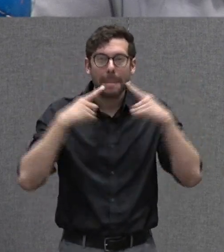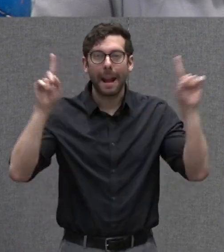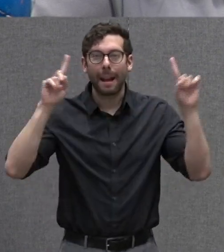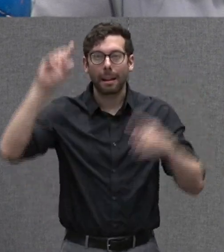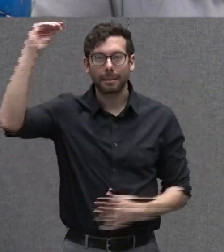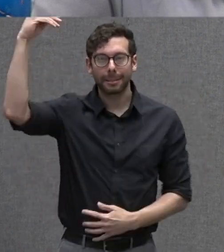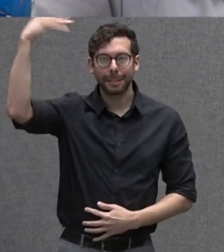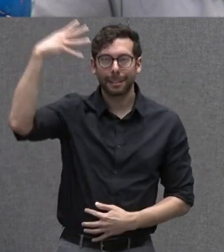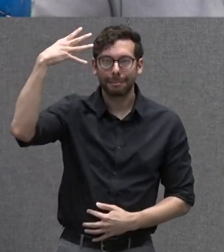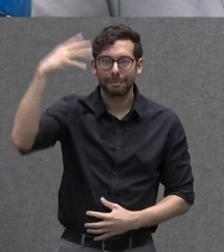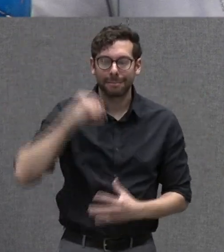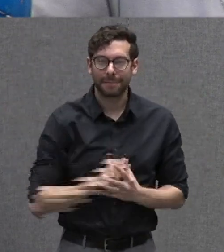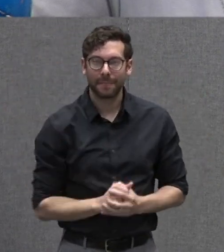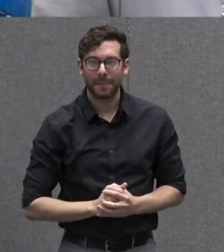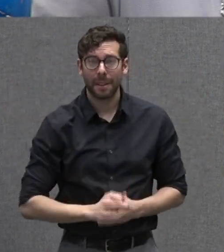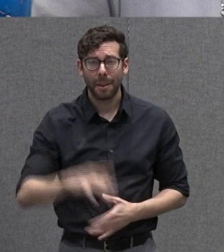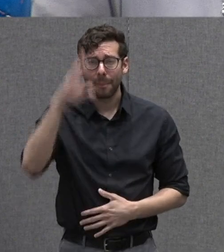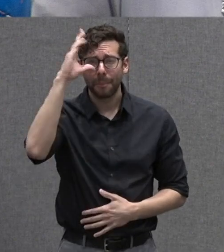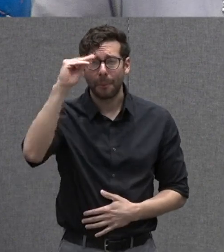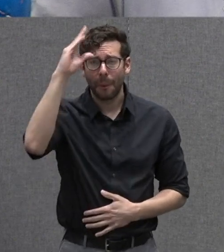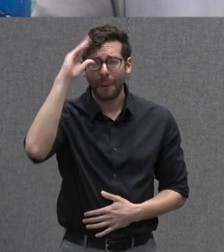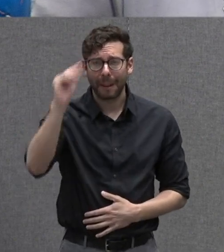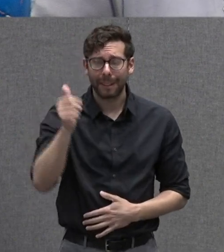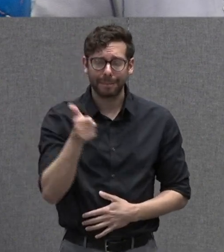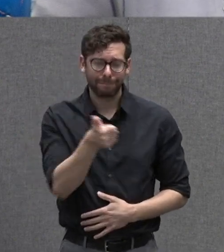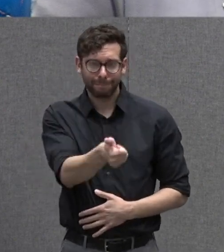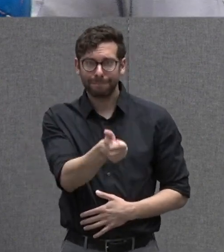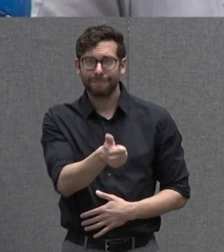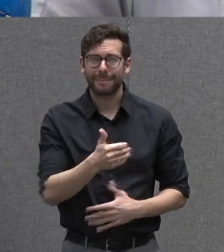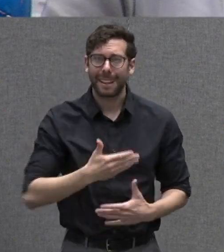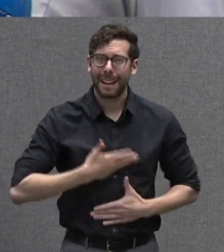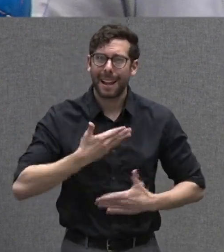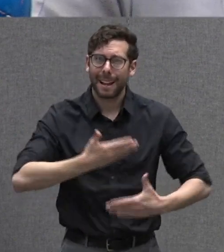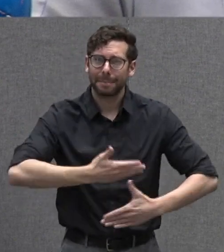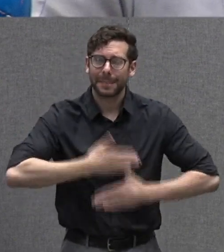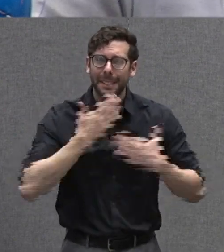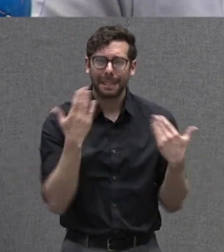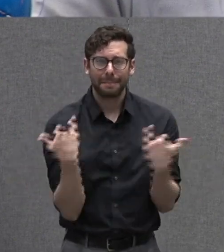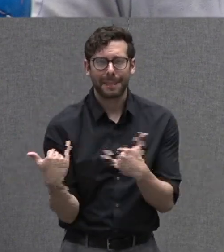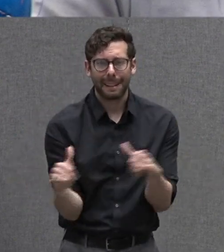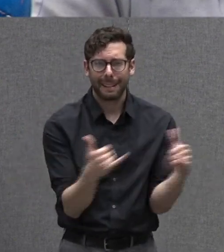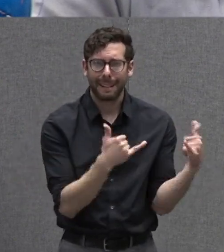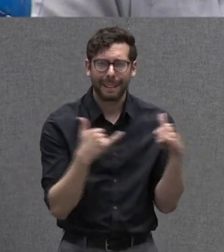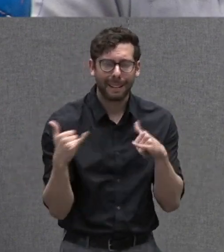And the little boy is so happy playing in the sun because it's finally warm to be outside.